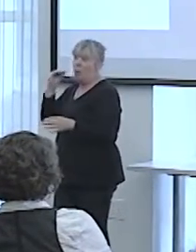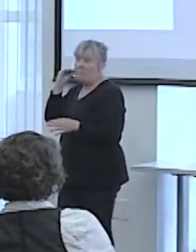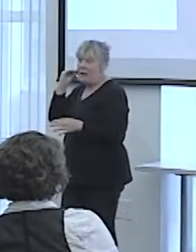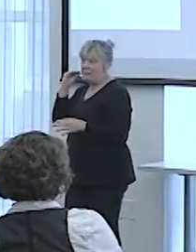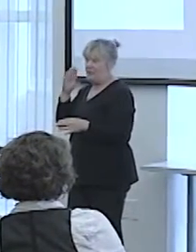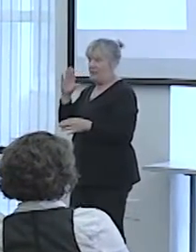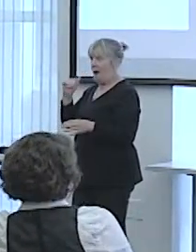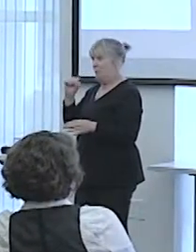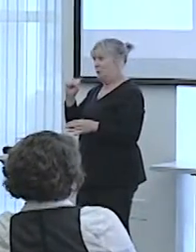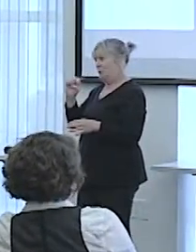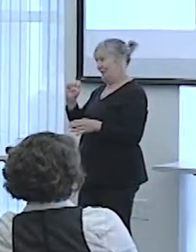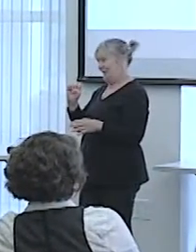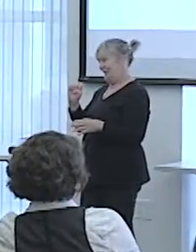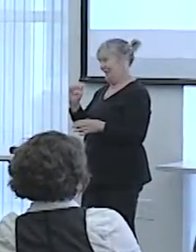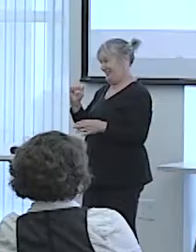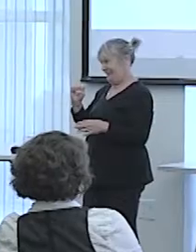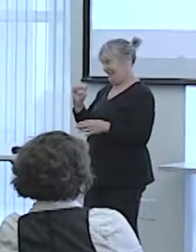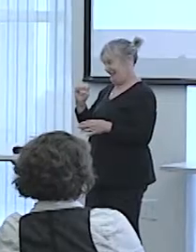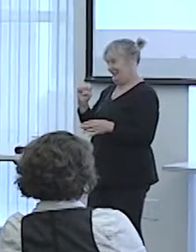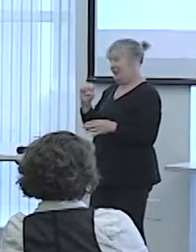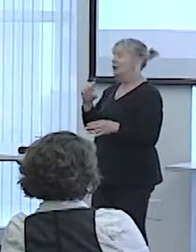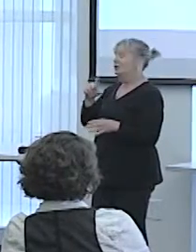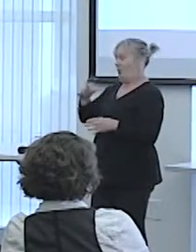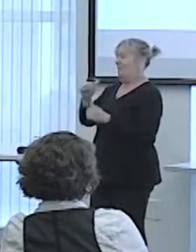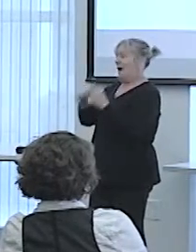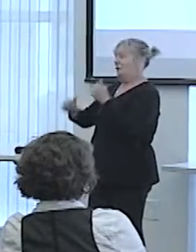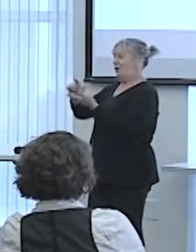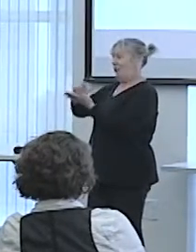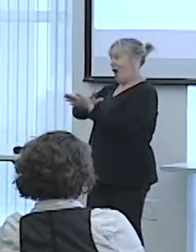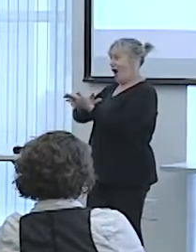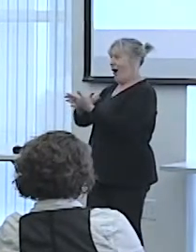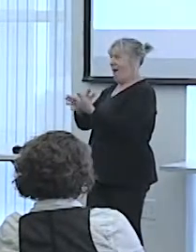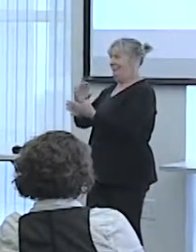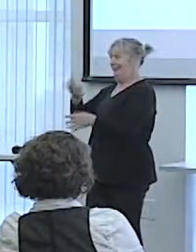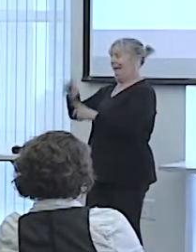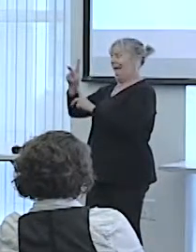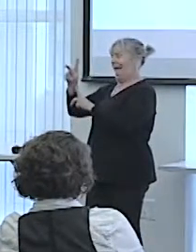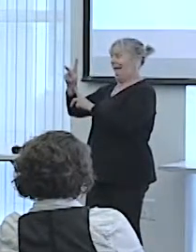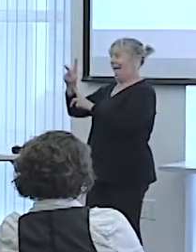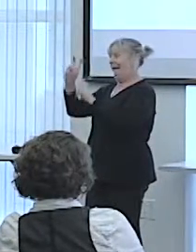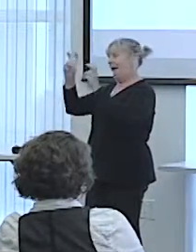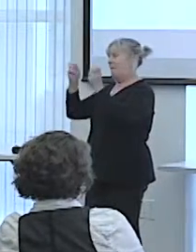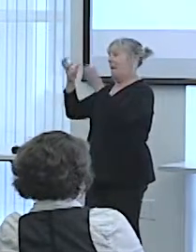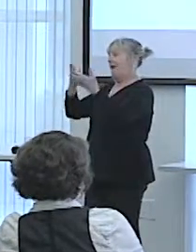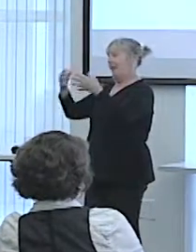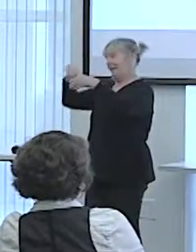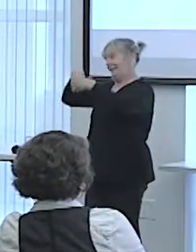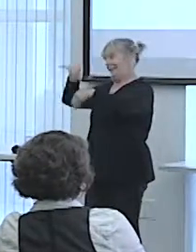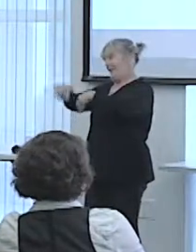Right, well no, actually it came directly from that stuff. So it was, but yes that too, so one of the things that